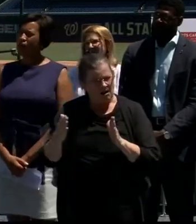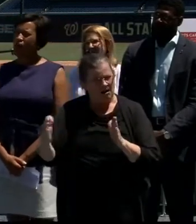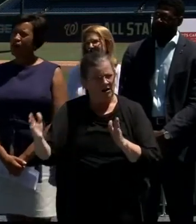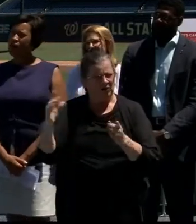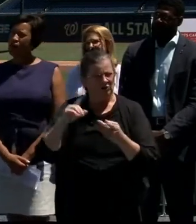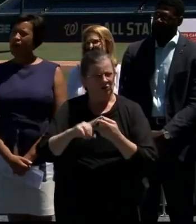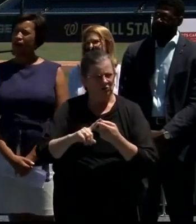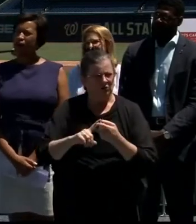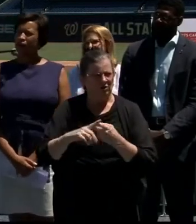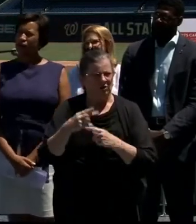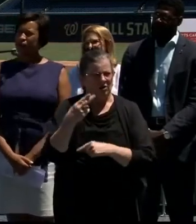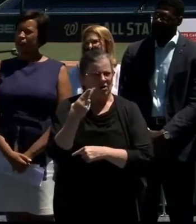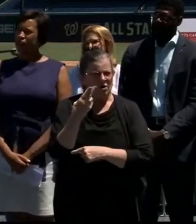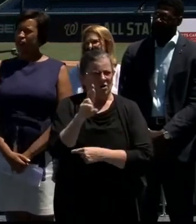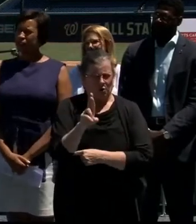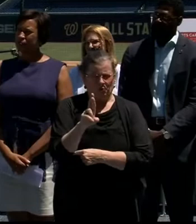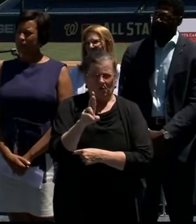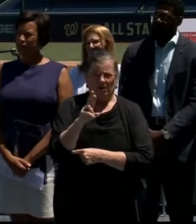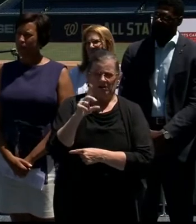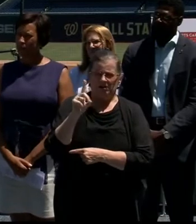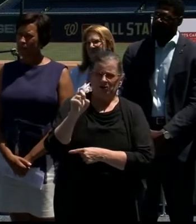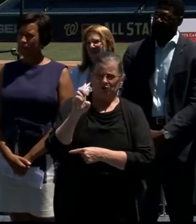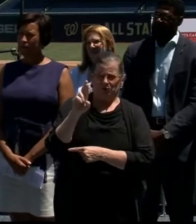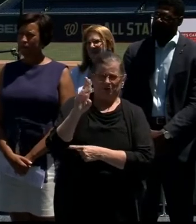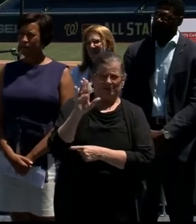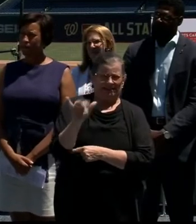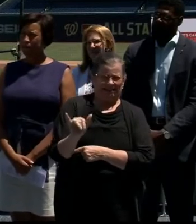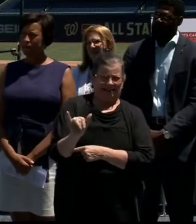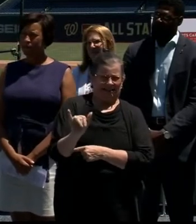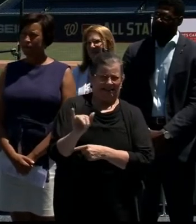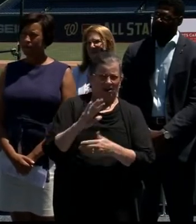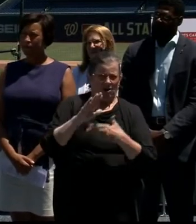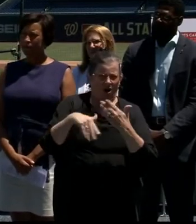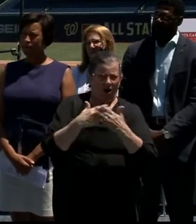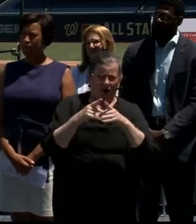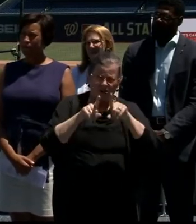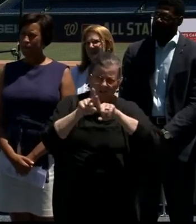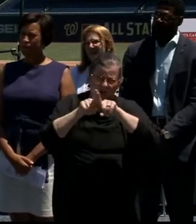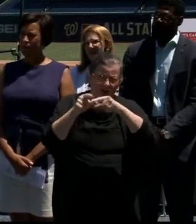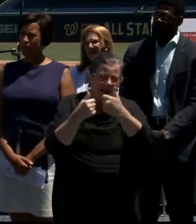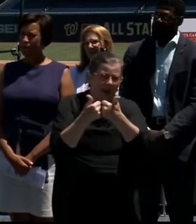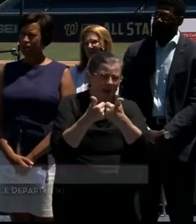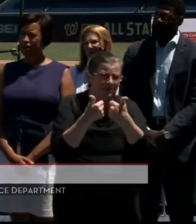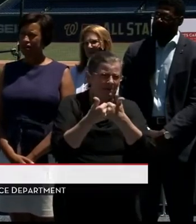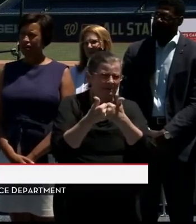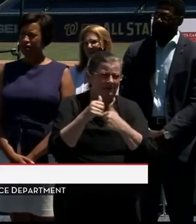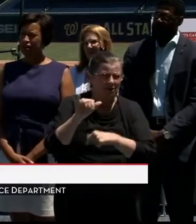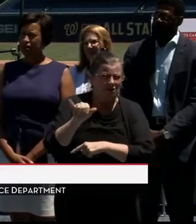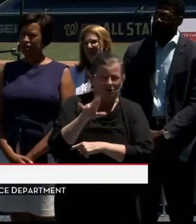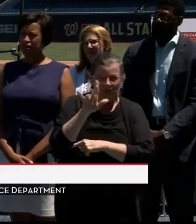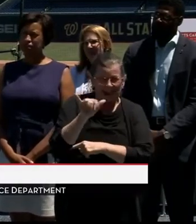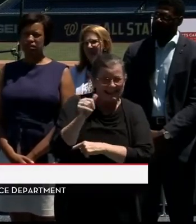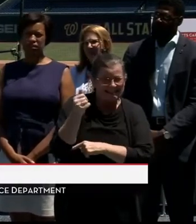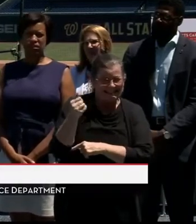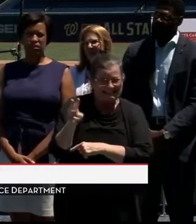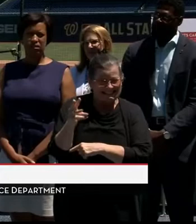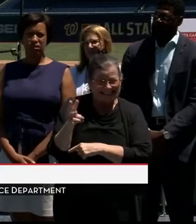ALL-STAR GAME ON JULY 16 AND 17TH. WE HOPE TO SEE FAMILIES FROM ACROSS OUR REGION ATTENDING ANY